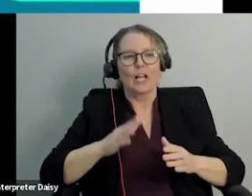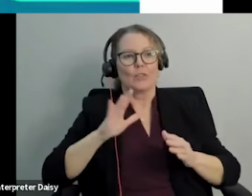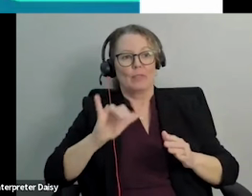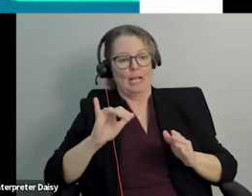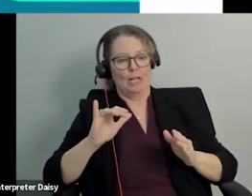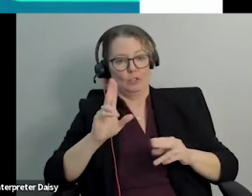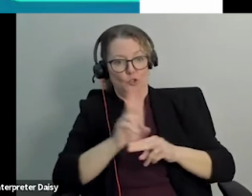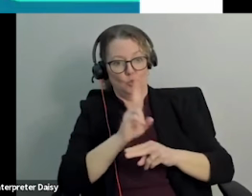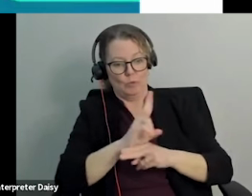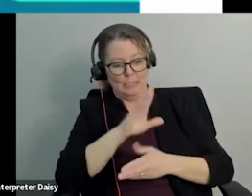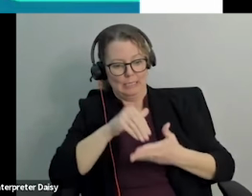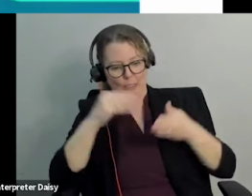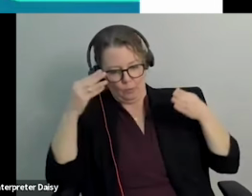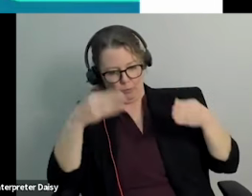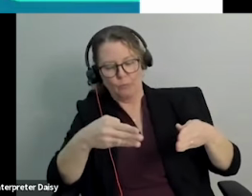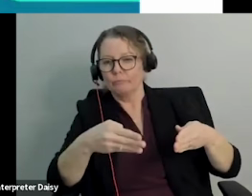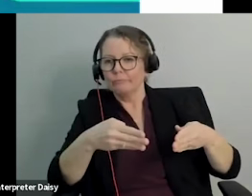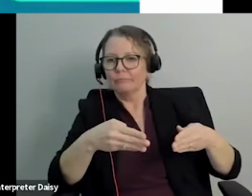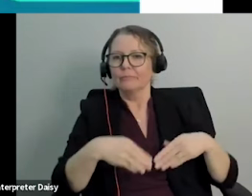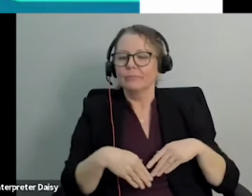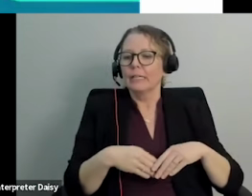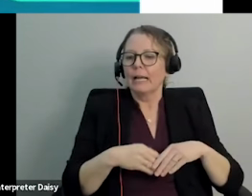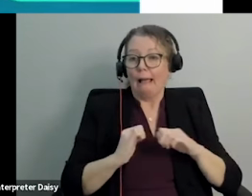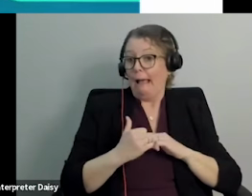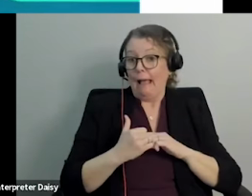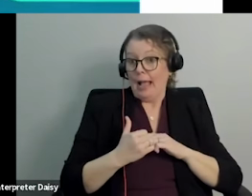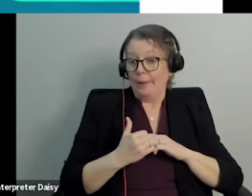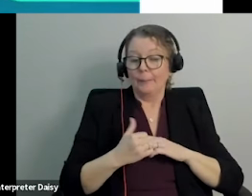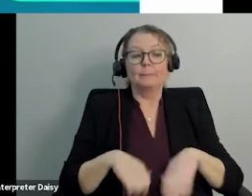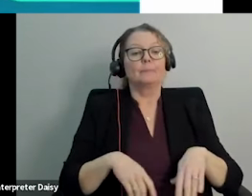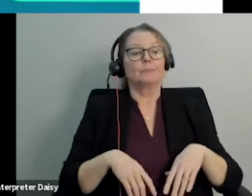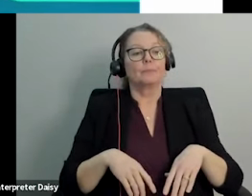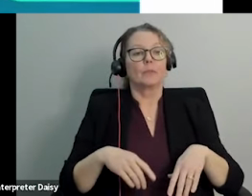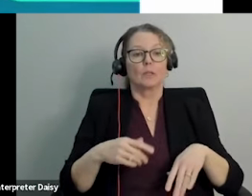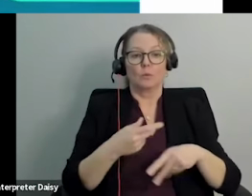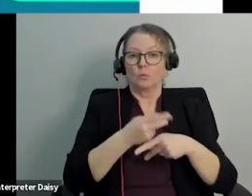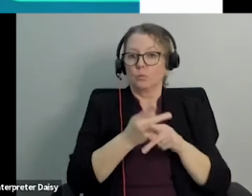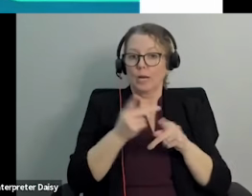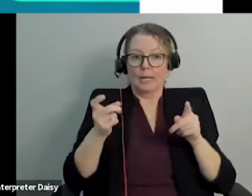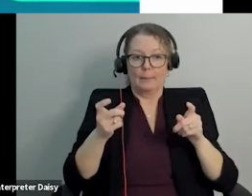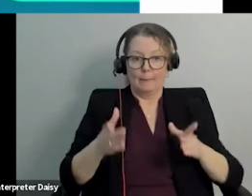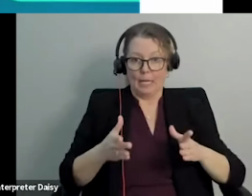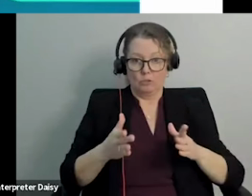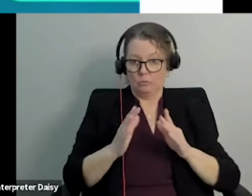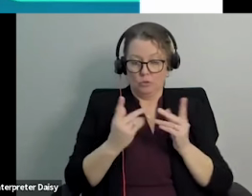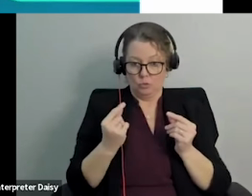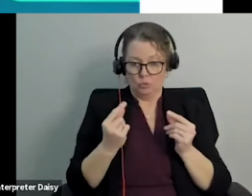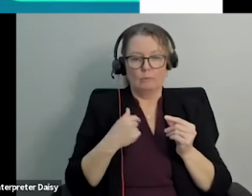to product management. So some ways that I have done this as a product manager, one, I have interviewed